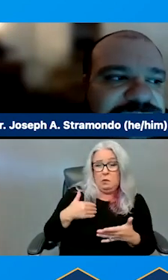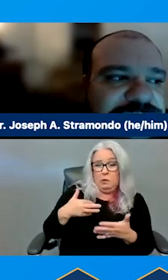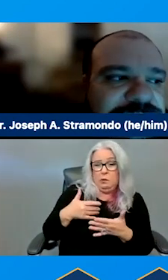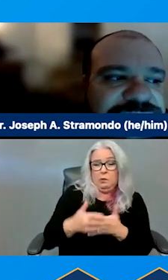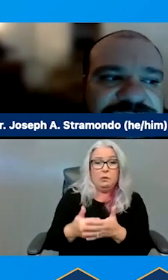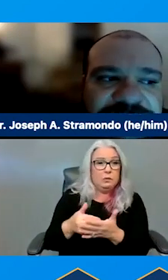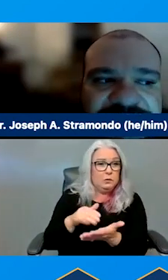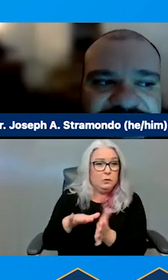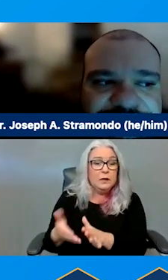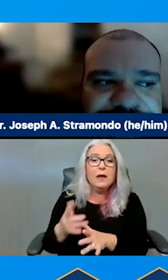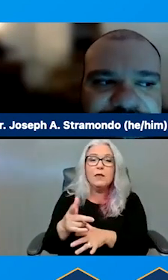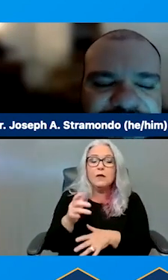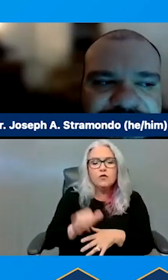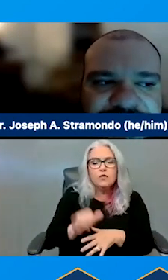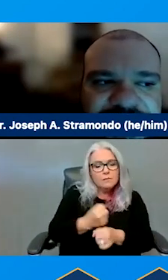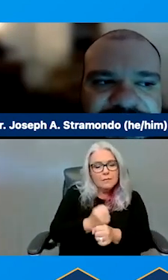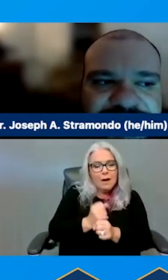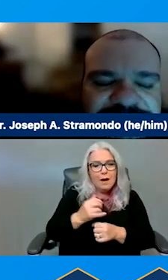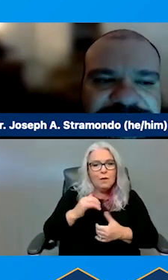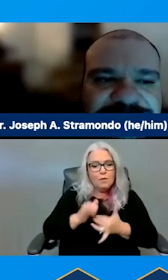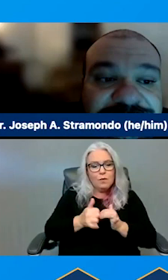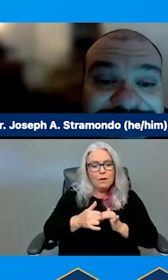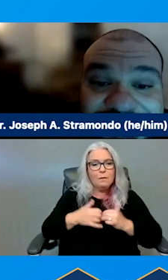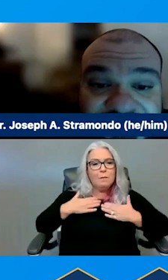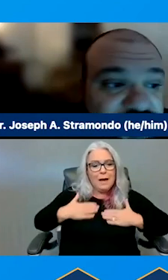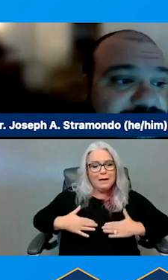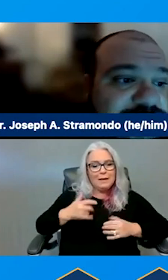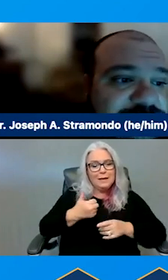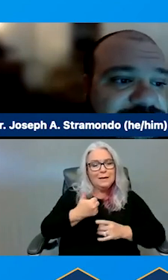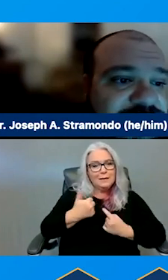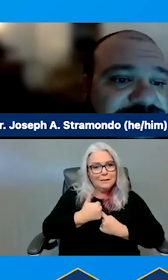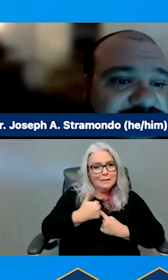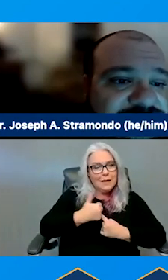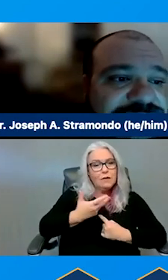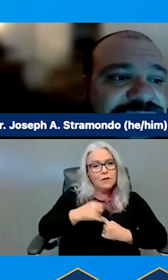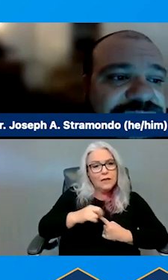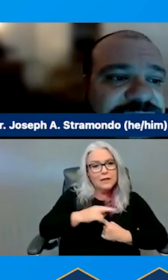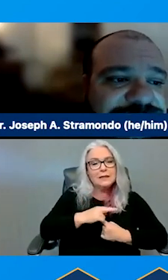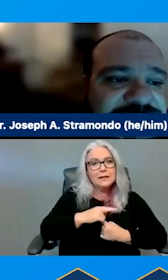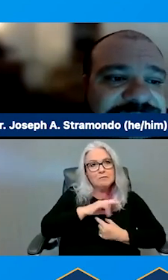up of that person's body. Okay. Yes it's true that the virus